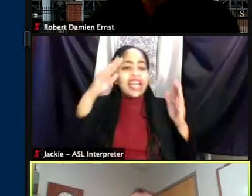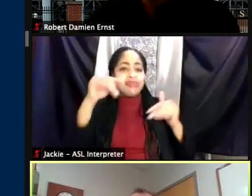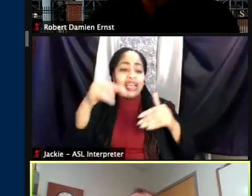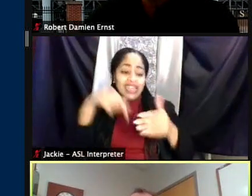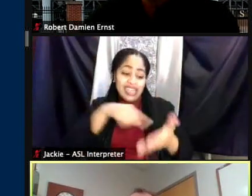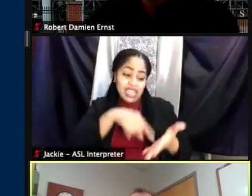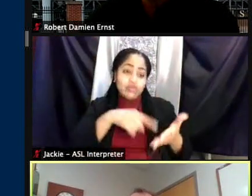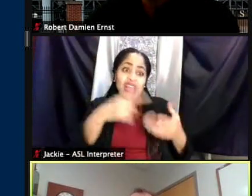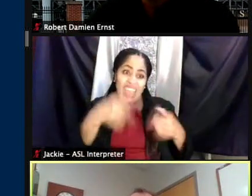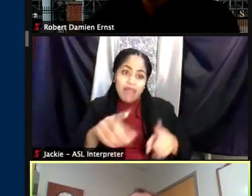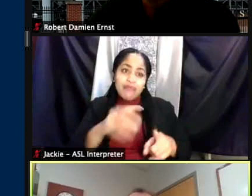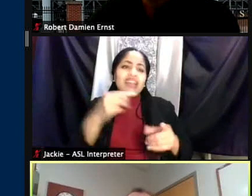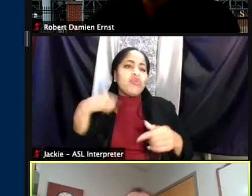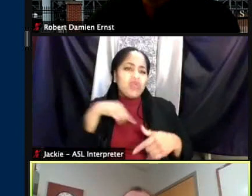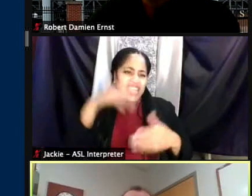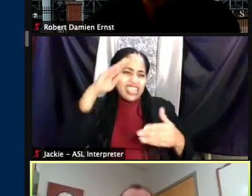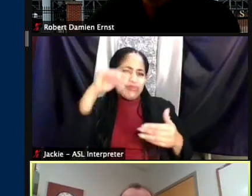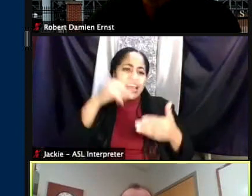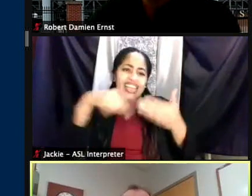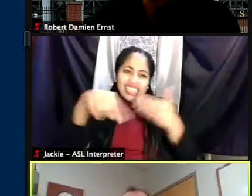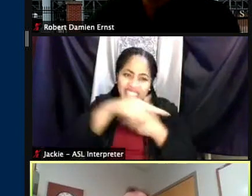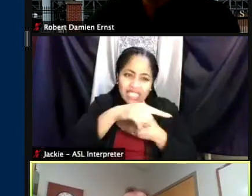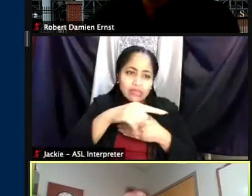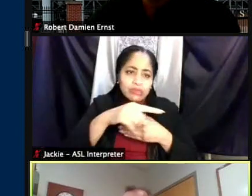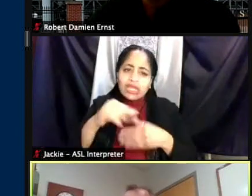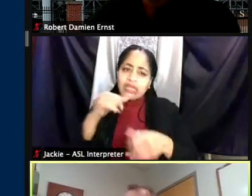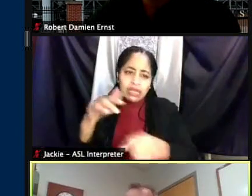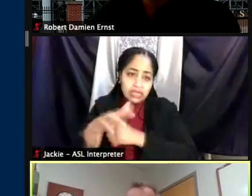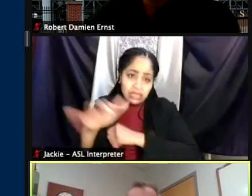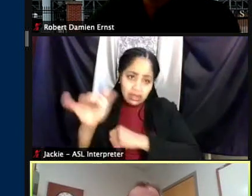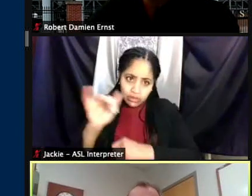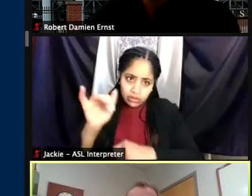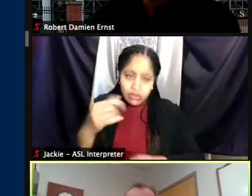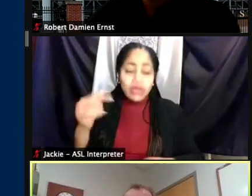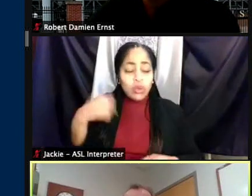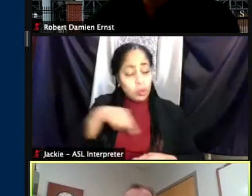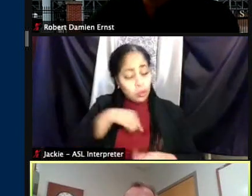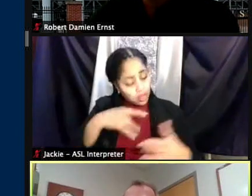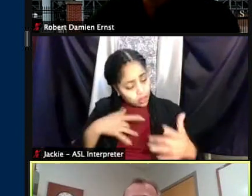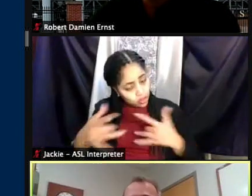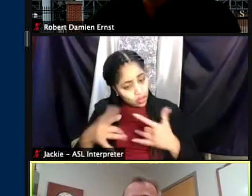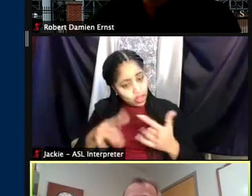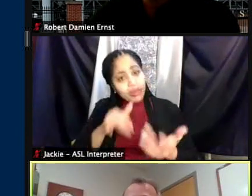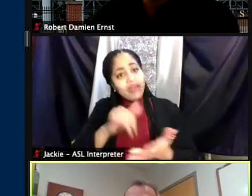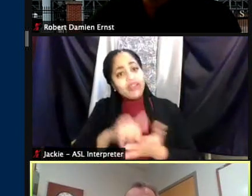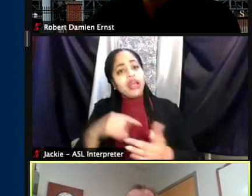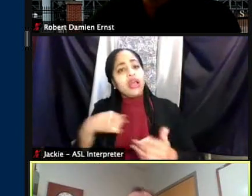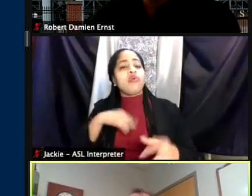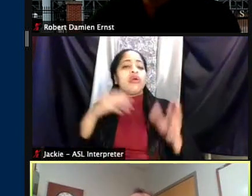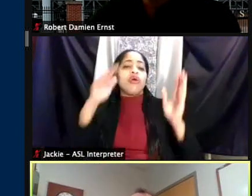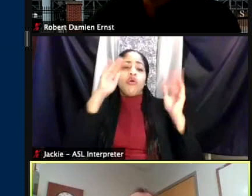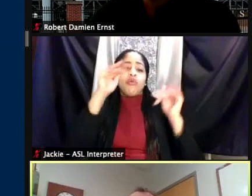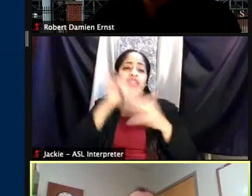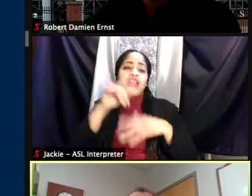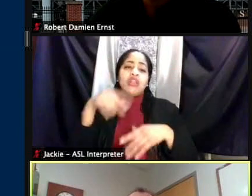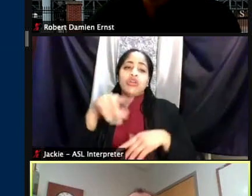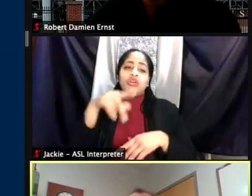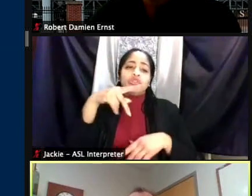So that's a bit of a concern. We're hoping that those pipelines for vaccine will open up soon.